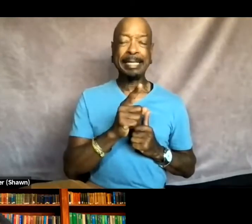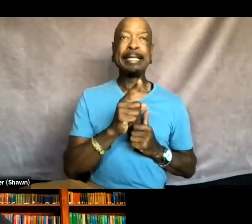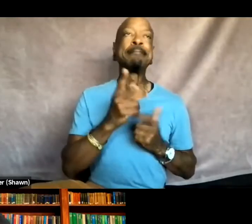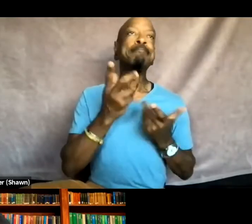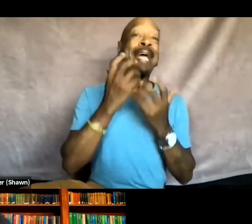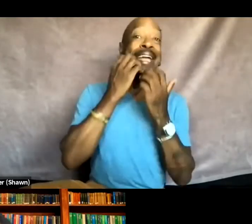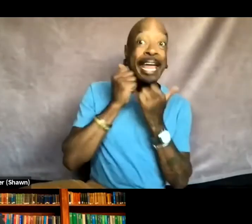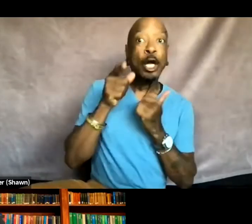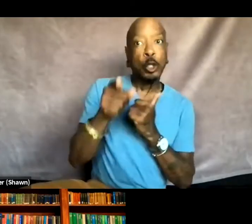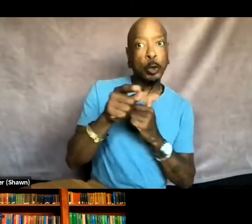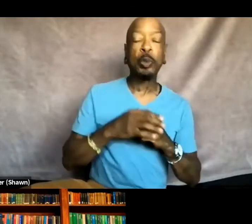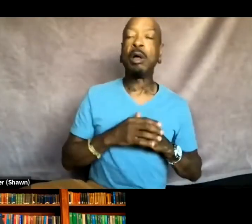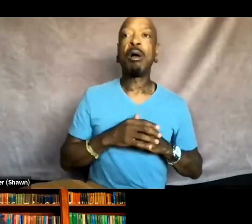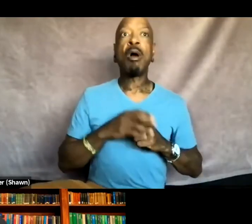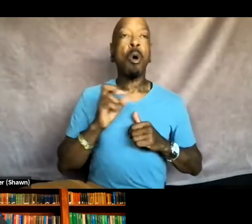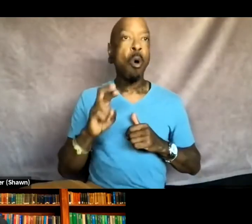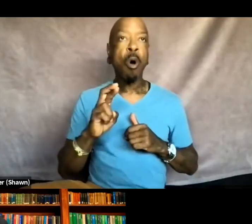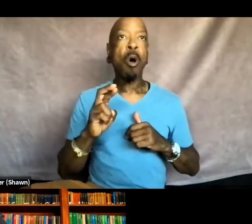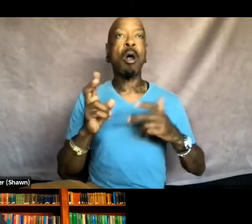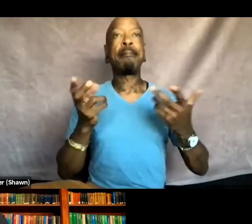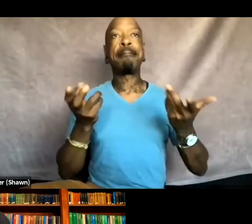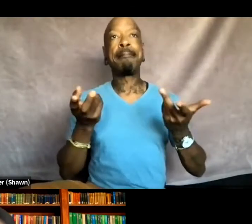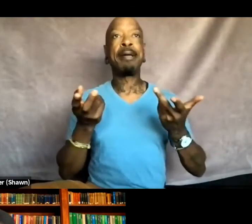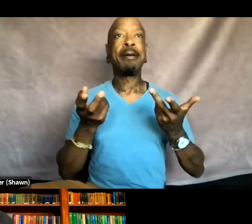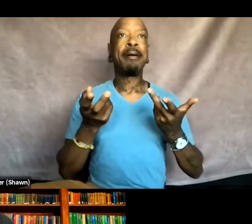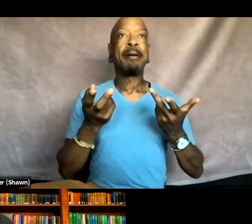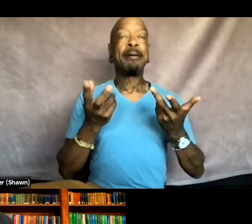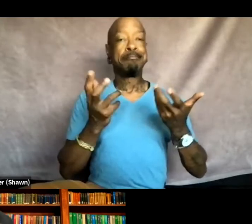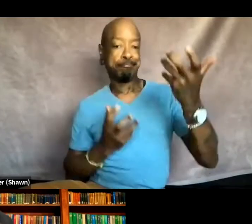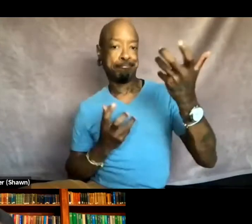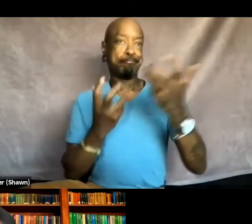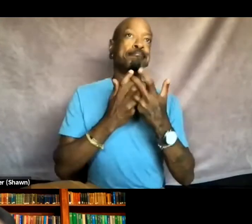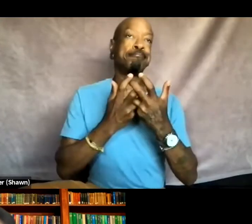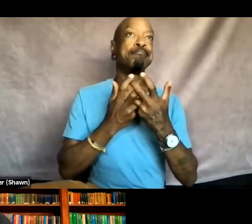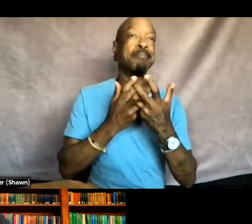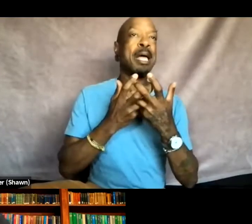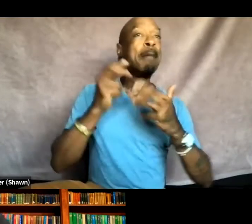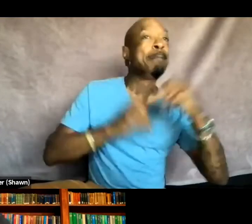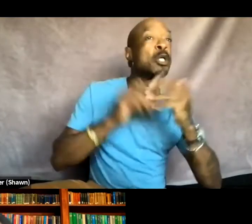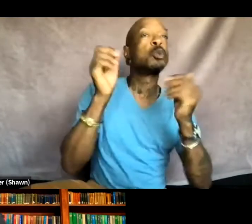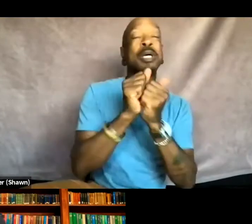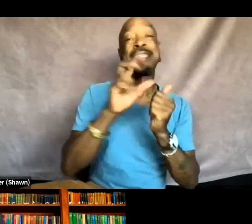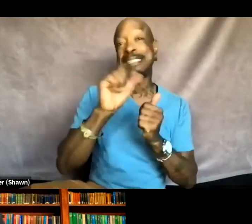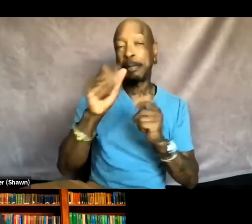Keah Brown: built with disabled people in mind, in particular, and the importance of